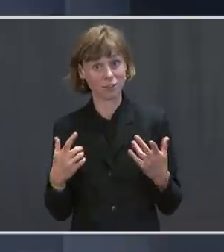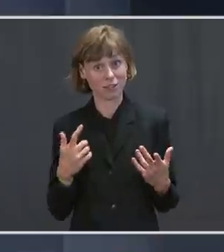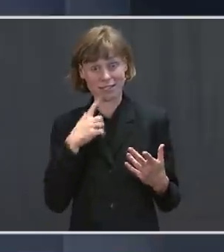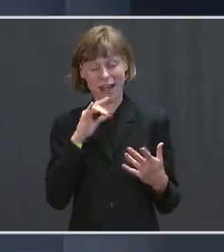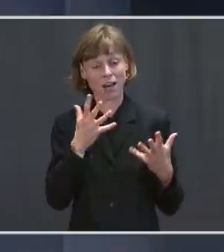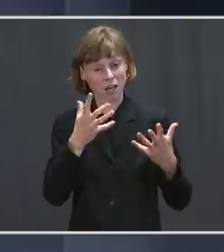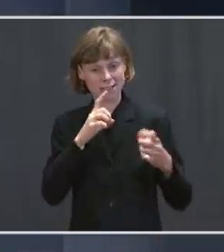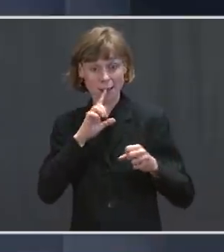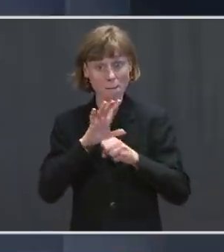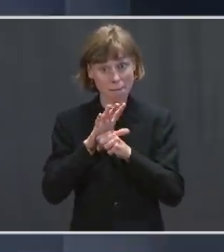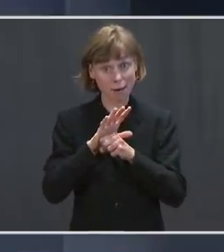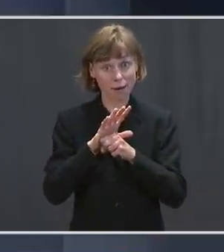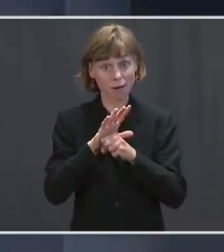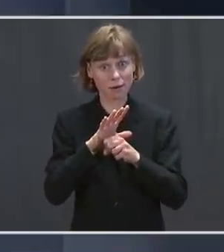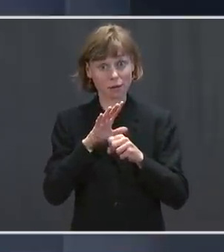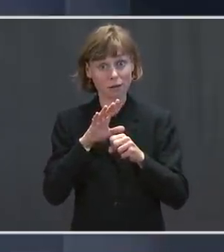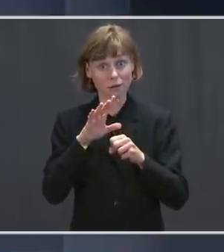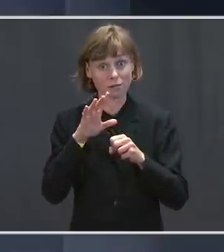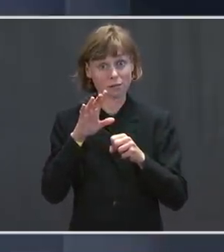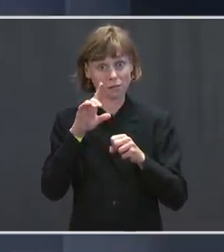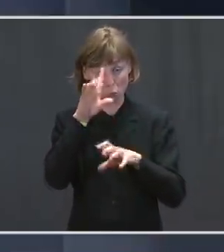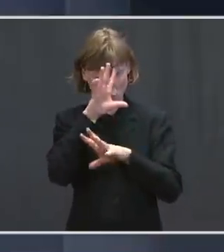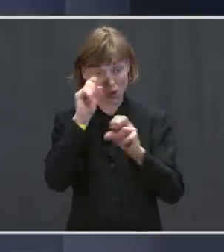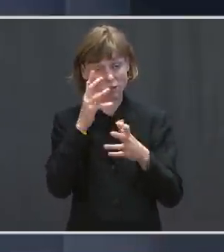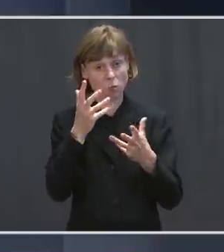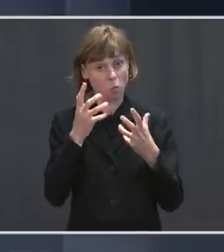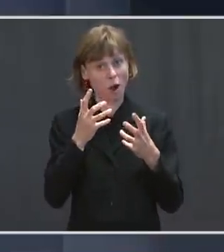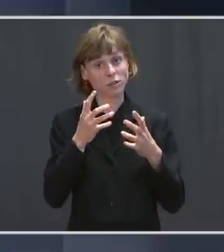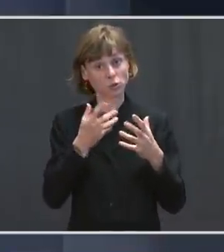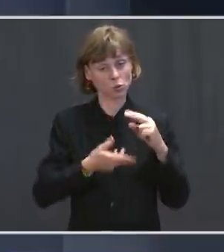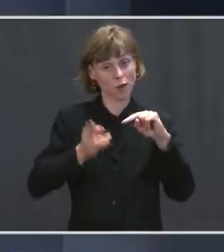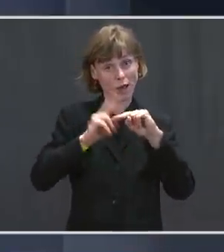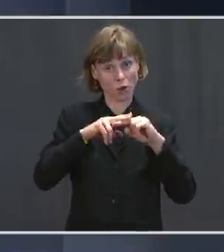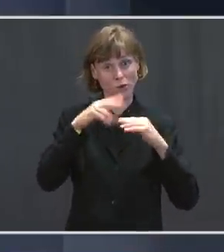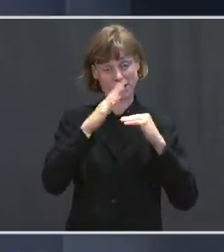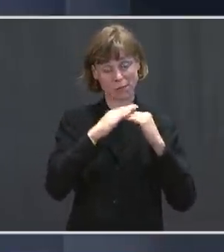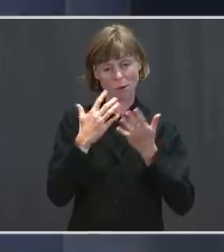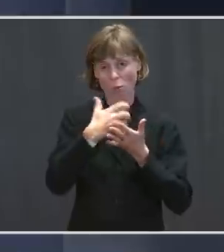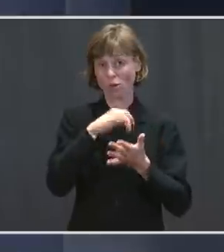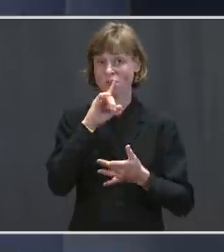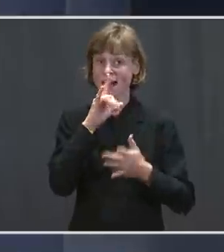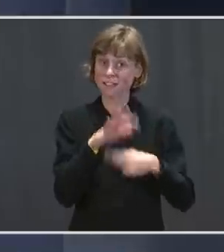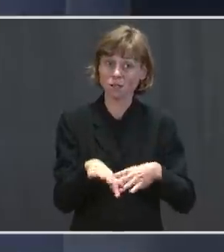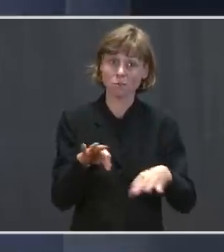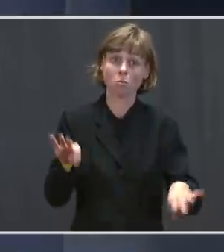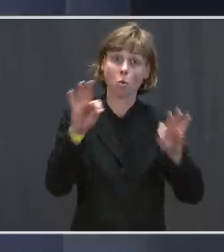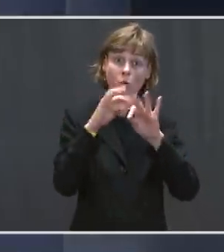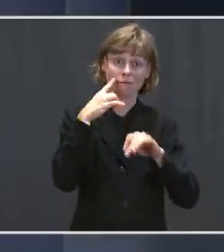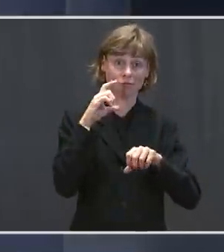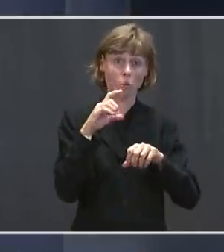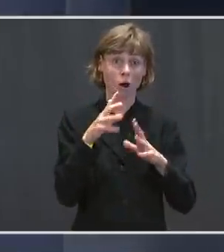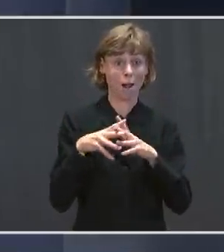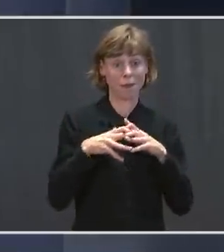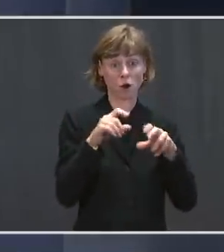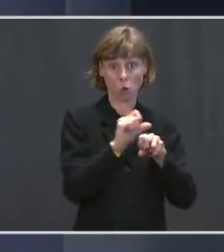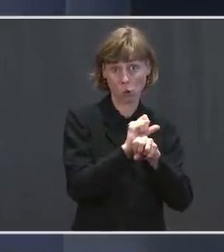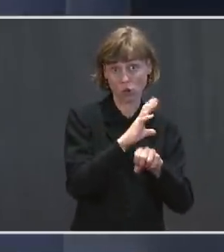He thinks it's an important step for American workers and for American families. There's obviously a process that's ongoing, the reconciliation process,